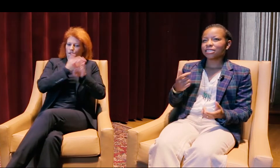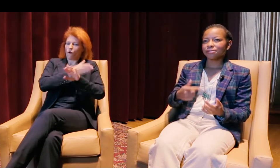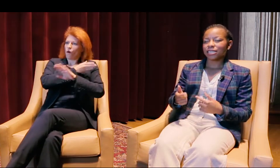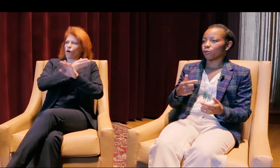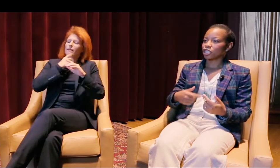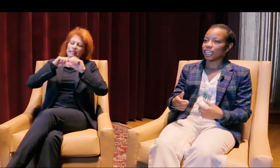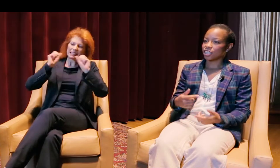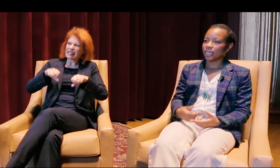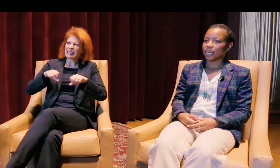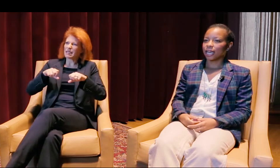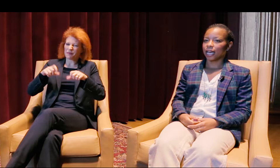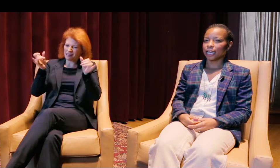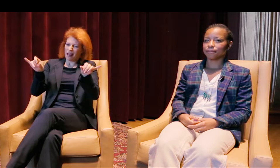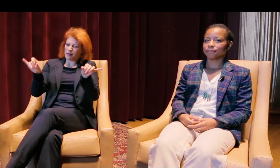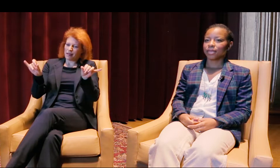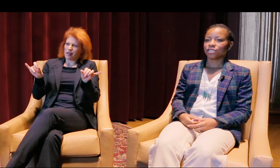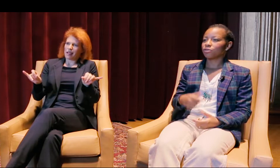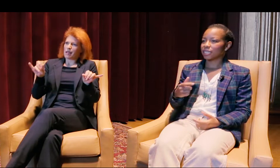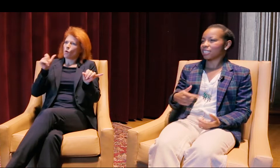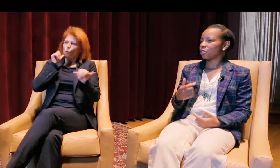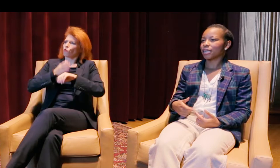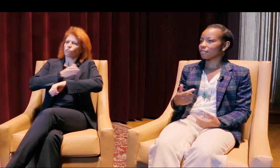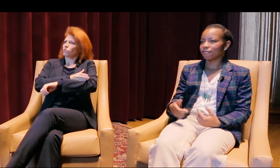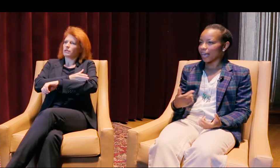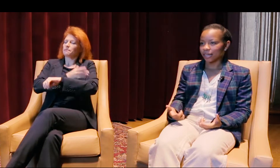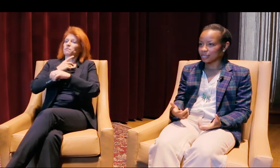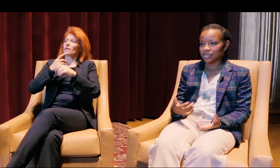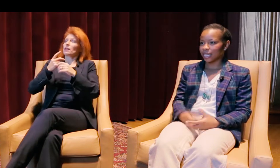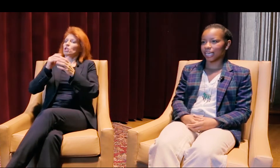systems that weren't changing, students continuing to fail